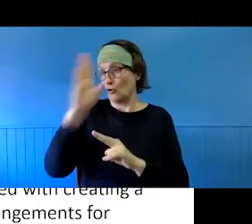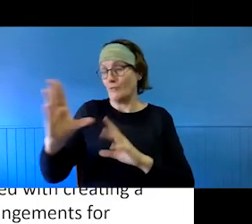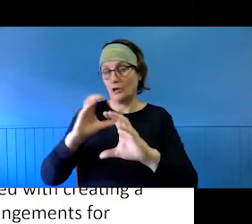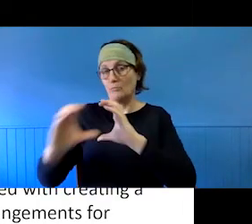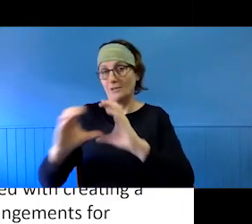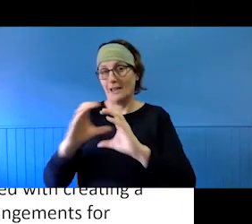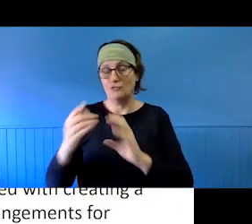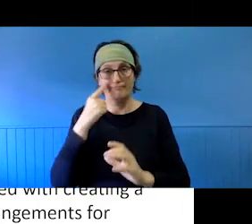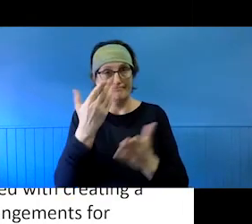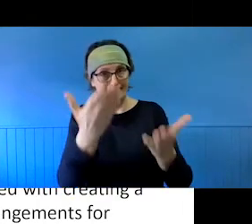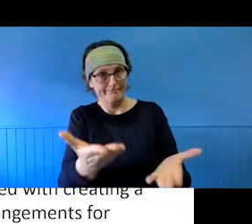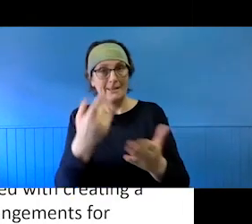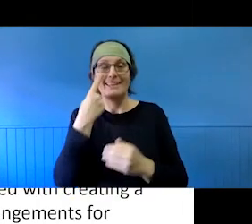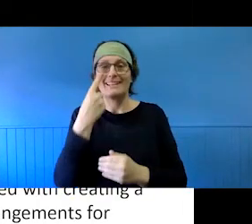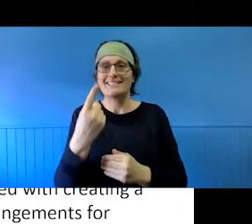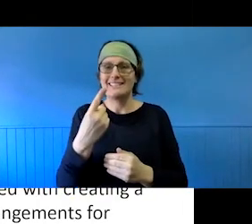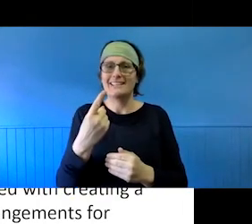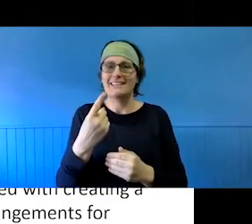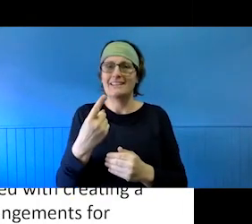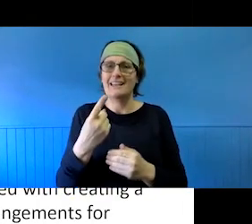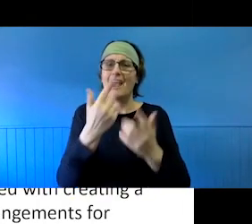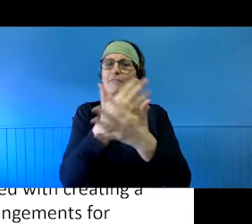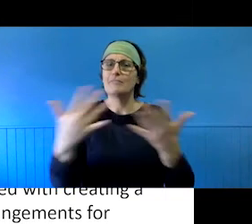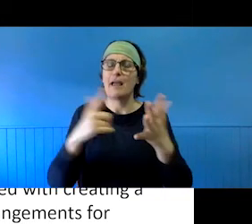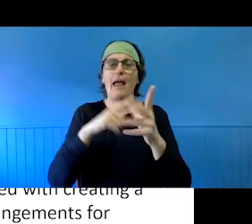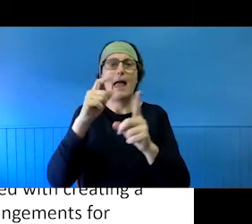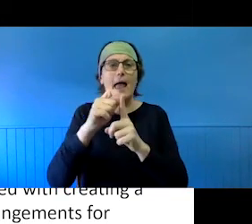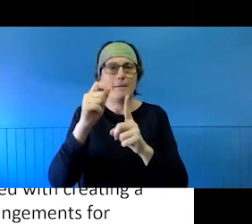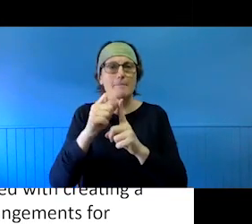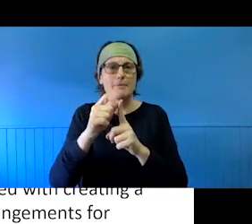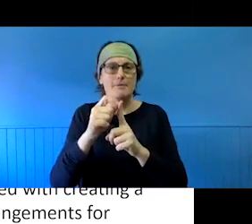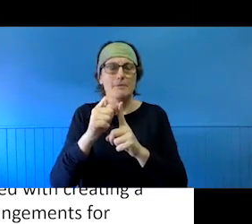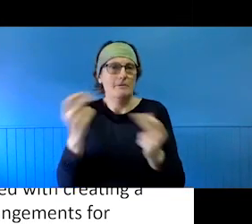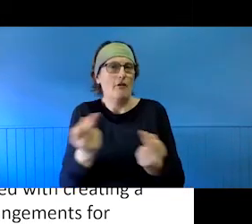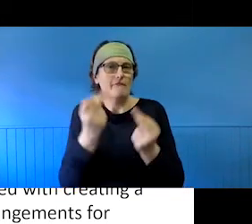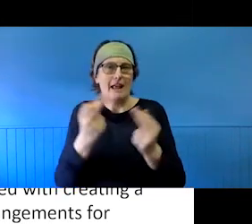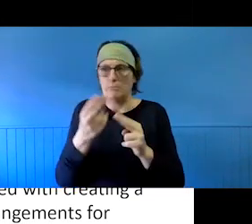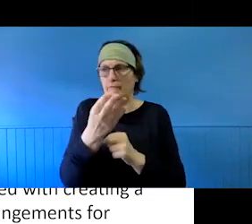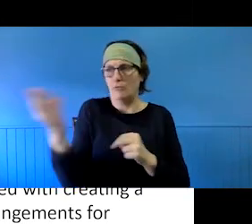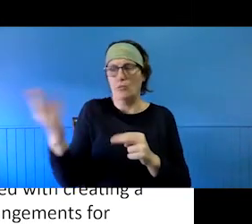see that there are a number of apps you can make available for students.